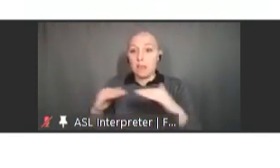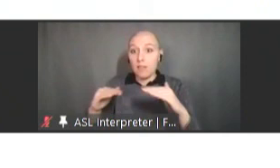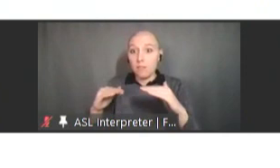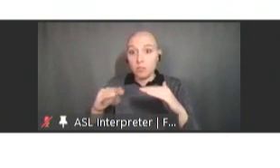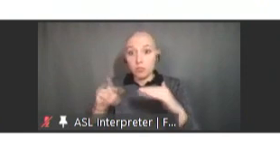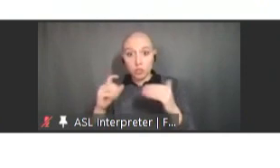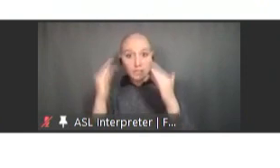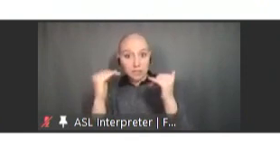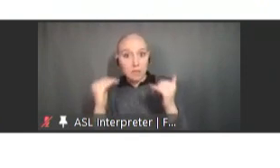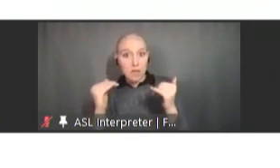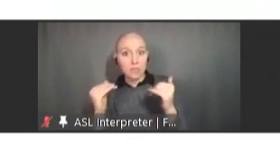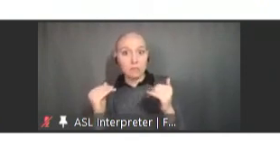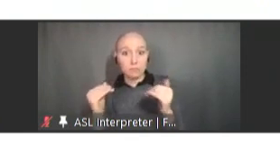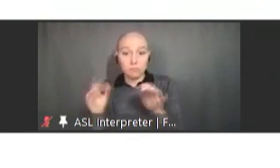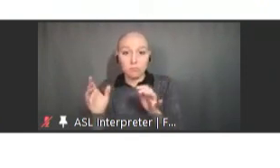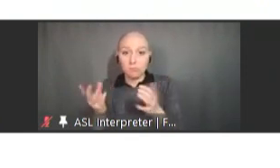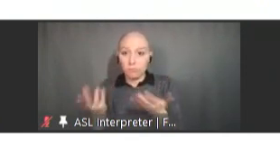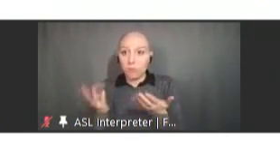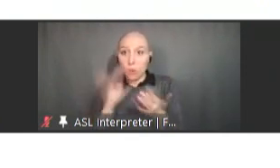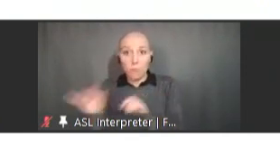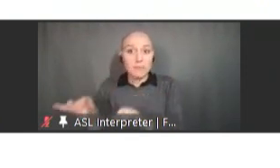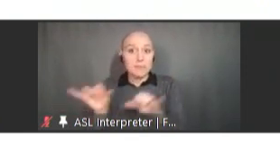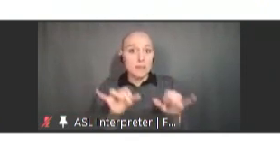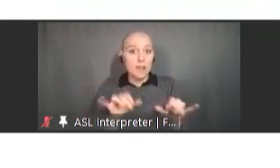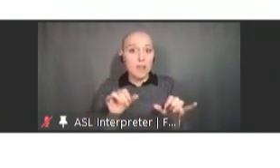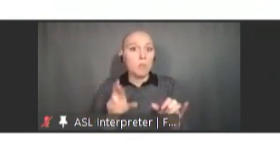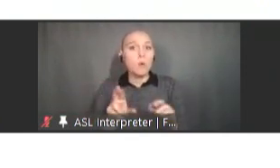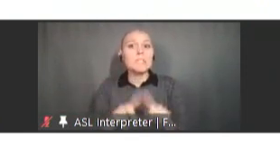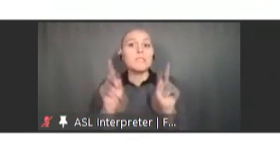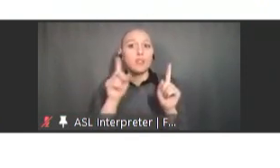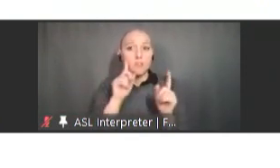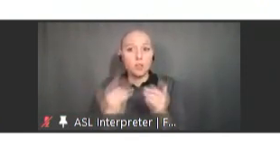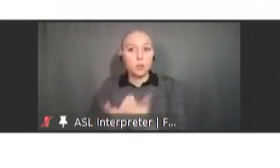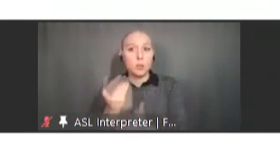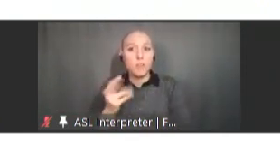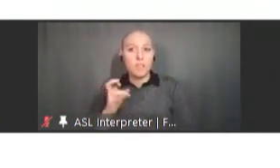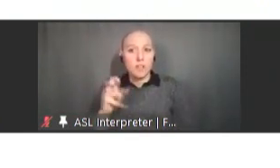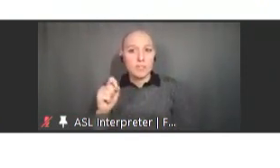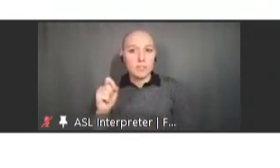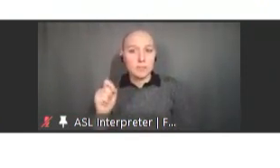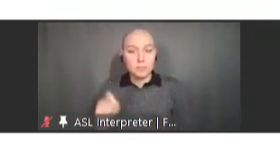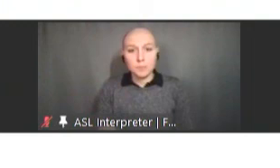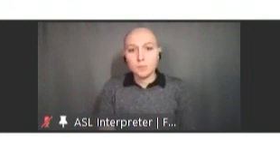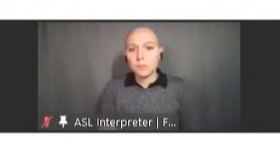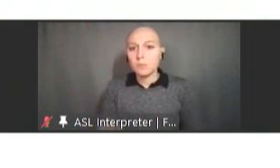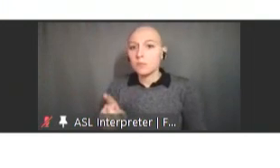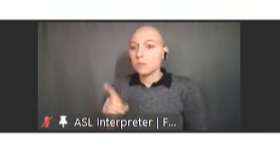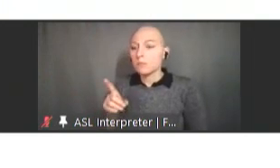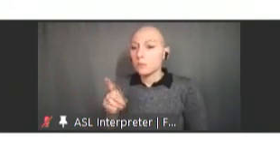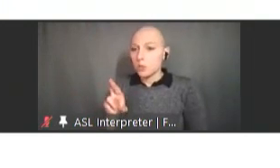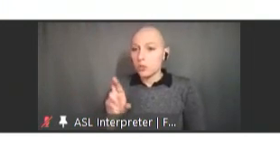Kizzmekia Corbett: And that is a very good question, especially because largely particularly